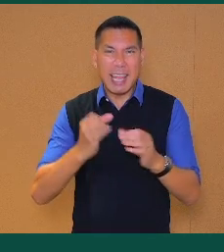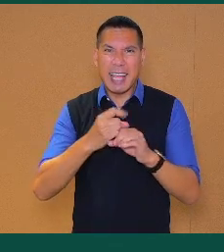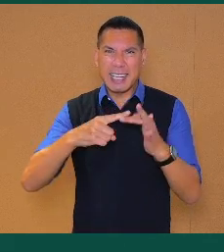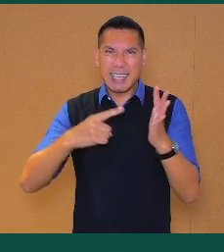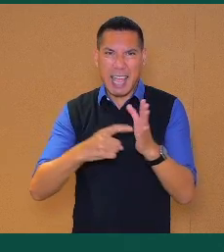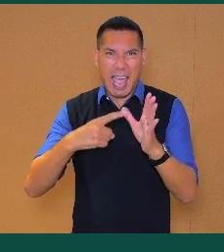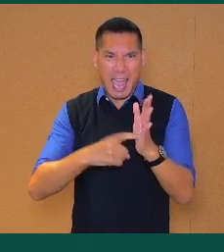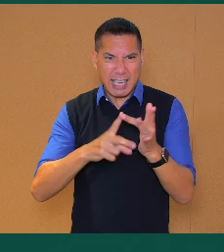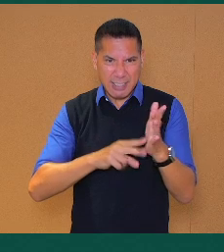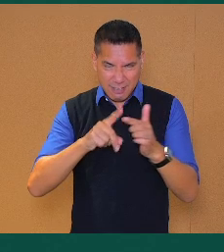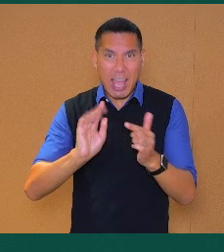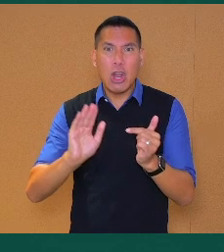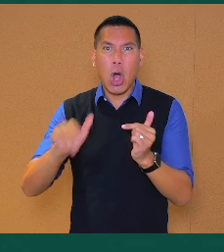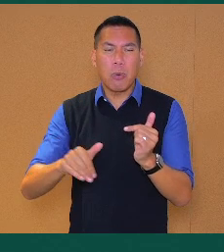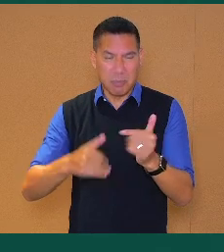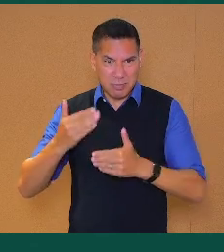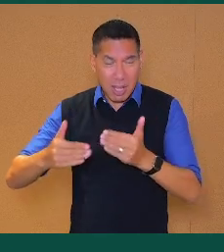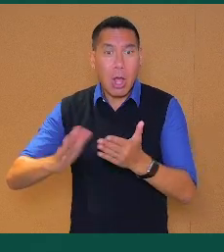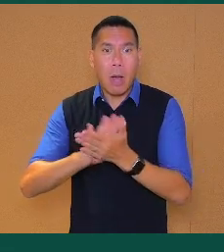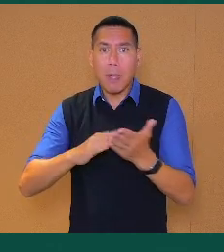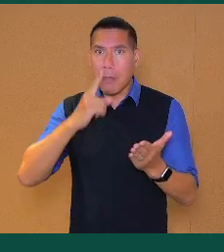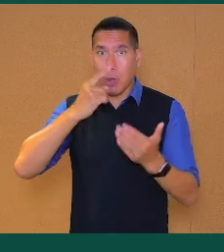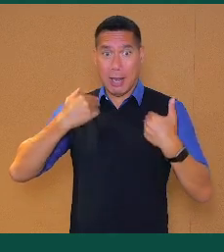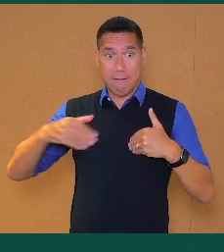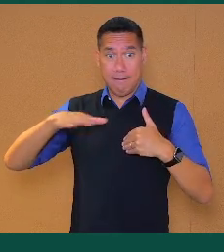active throughout the COVID-19 pandemic.